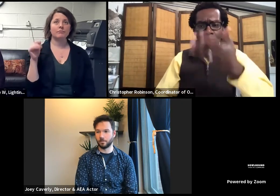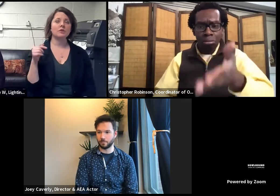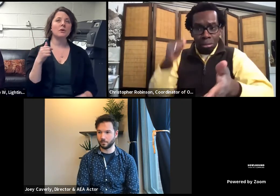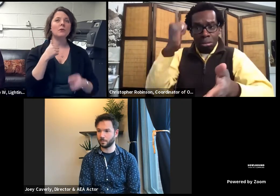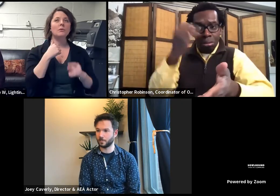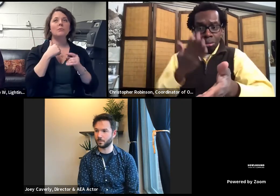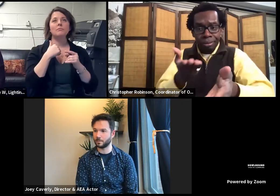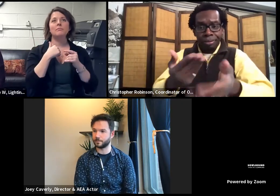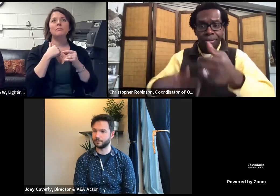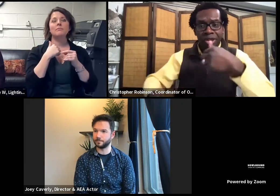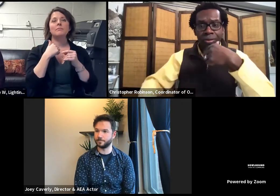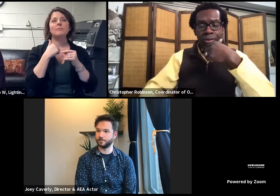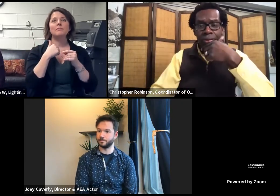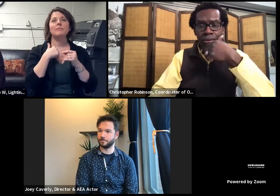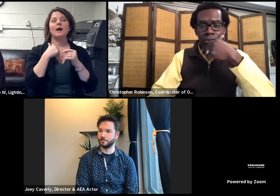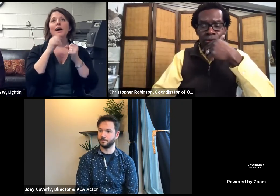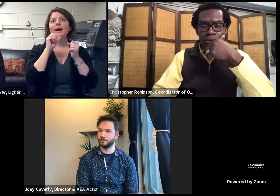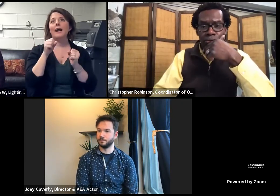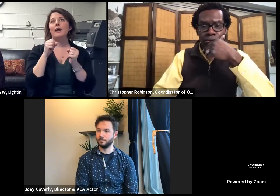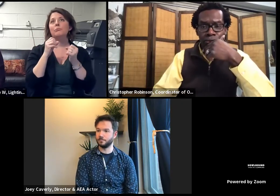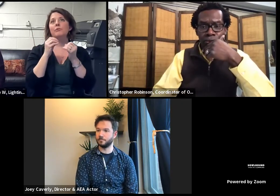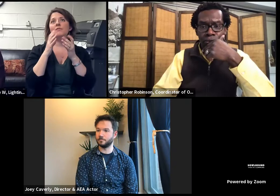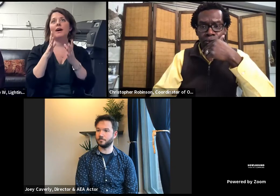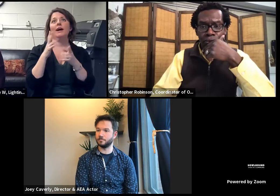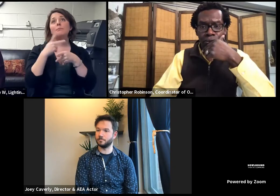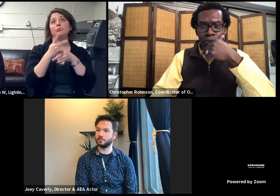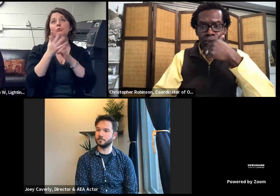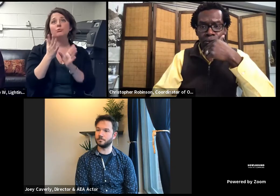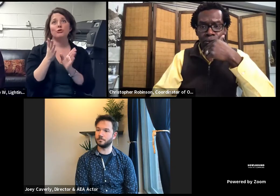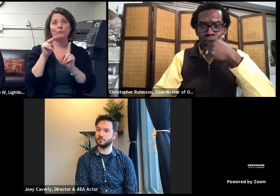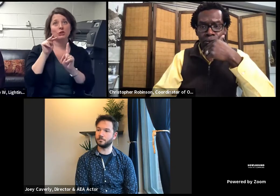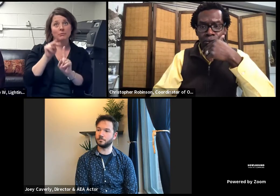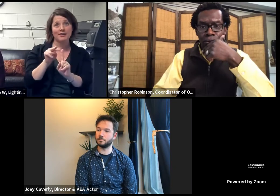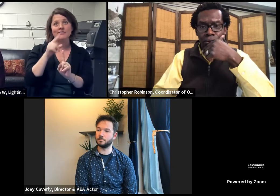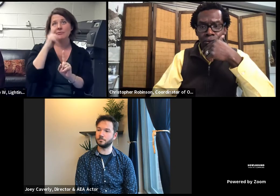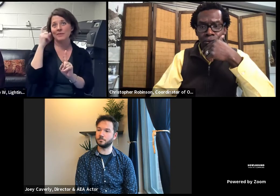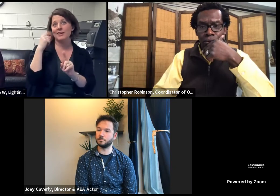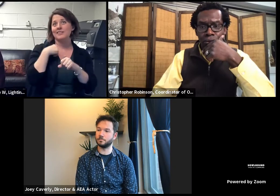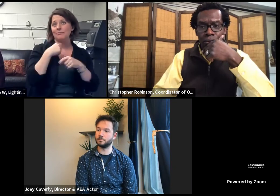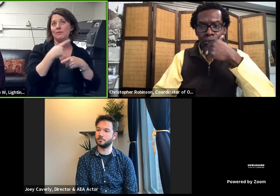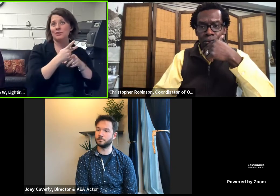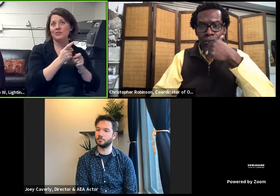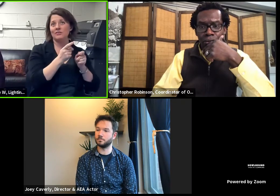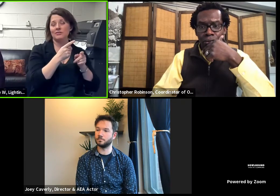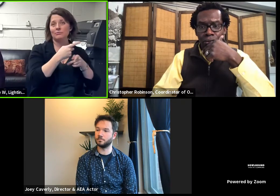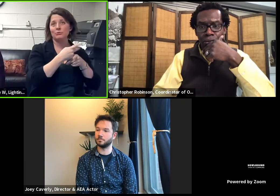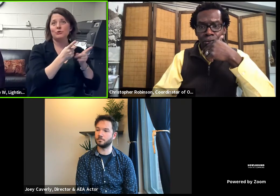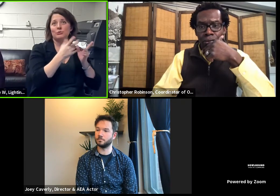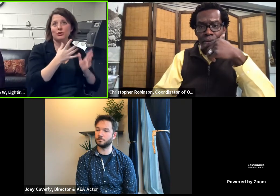'Cause you guys are taking on so much, recommendation, and doing all this stuff, but what can they do? Annie? This is Annie speaking. Yeah, I can provide